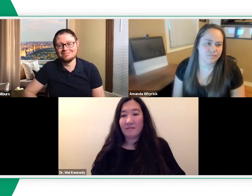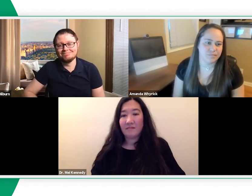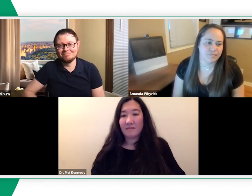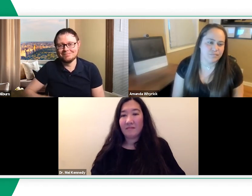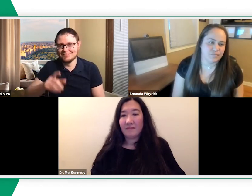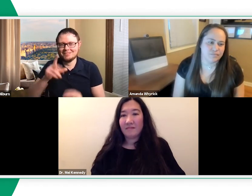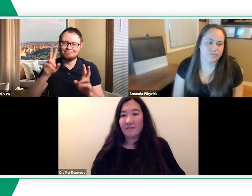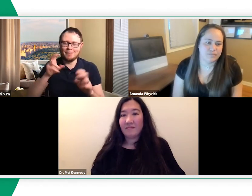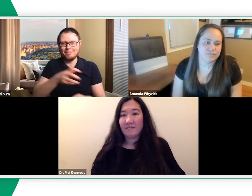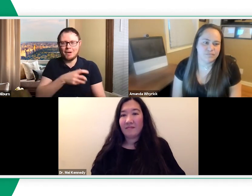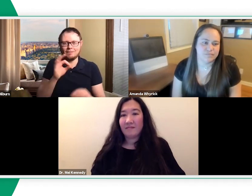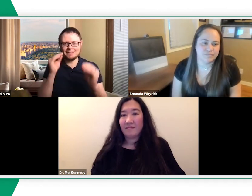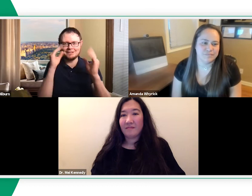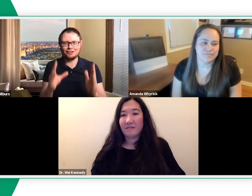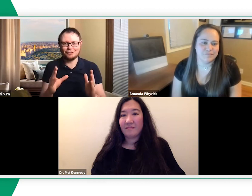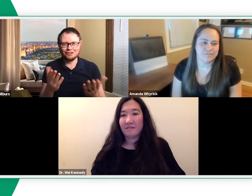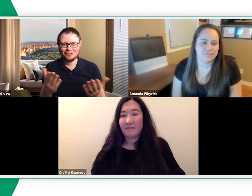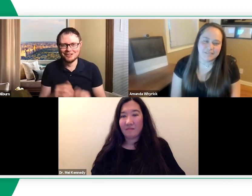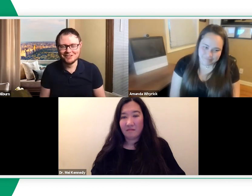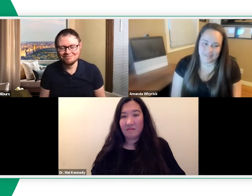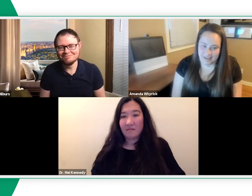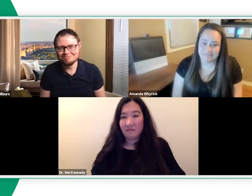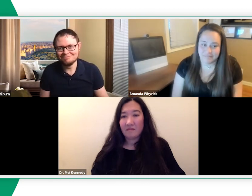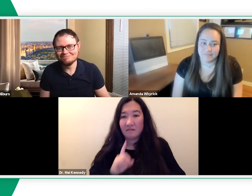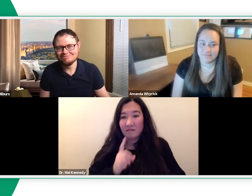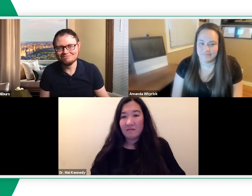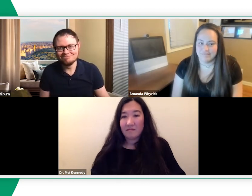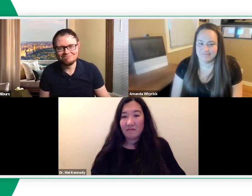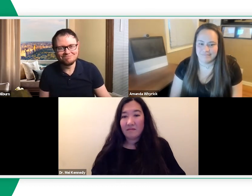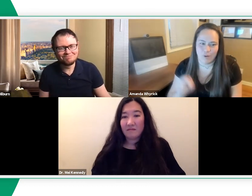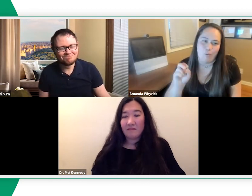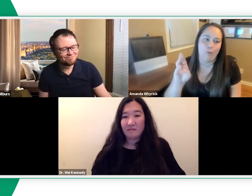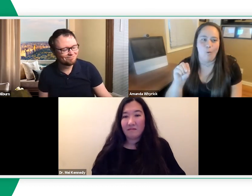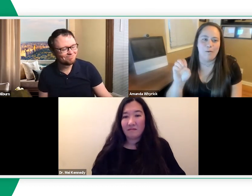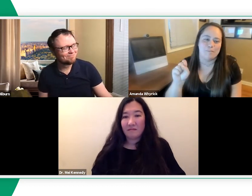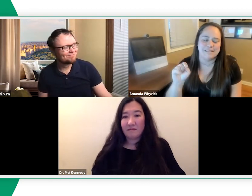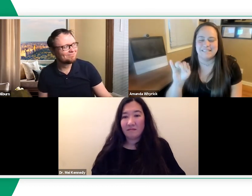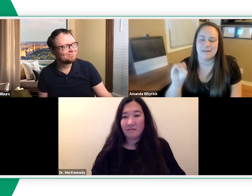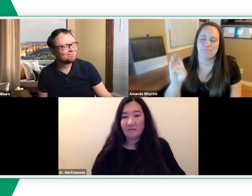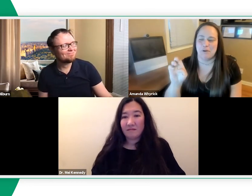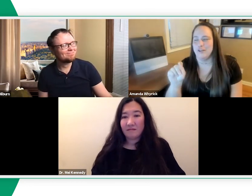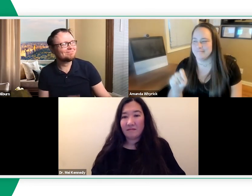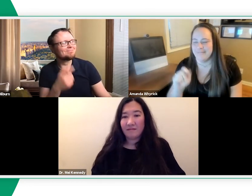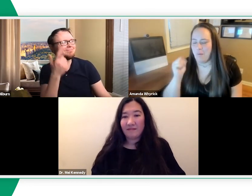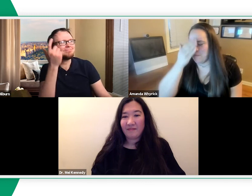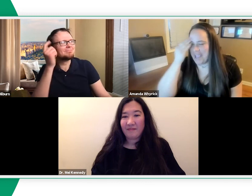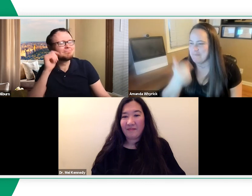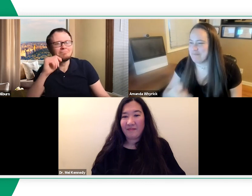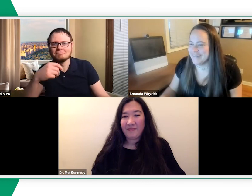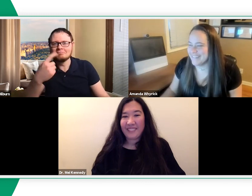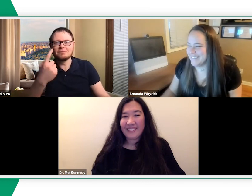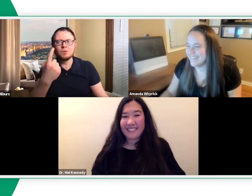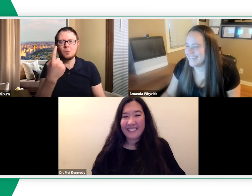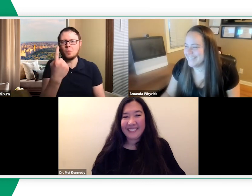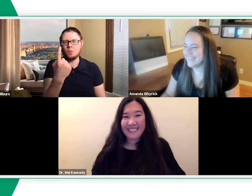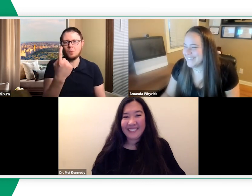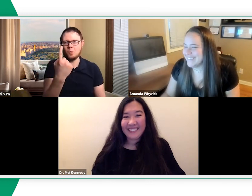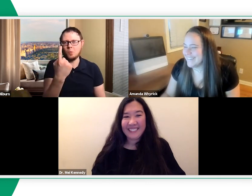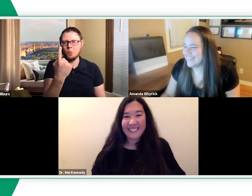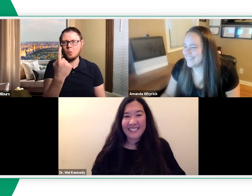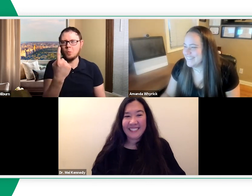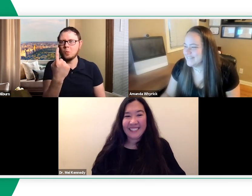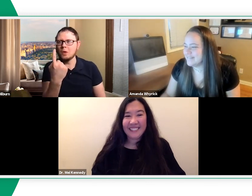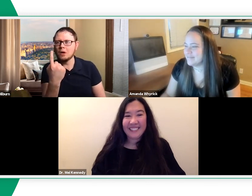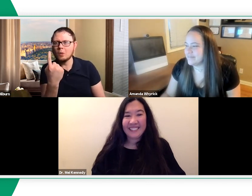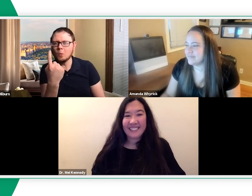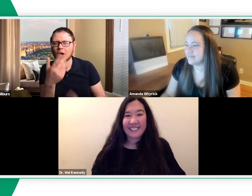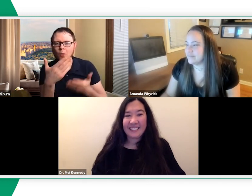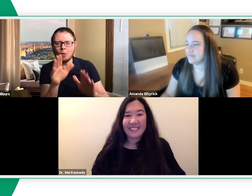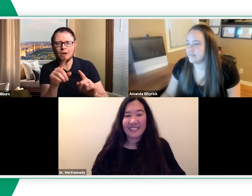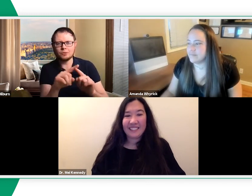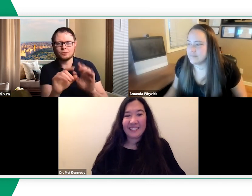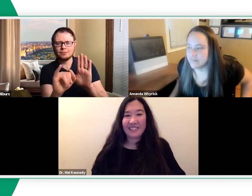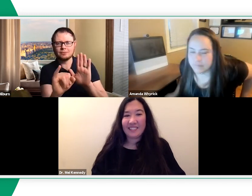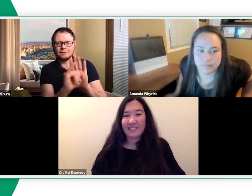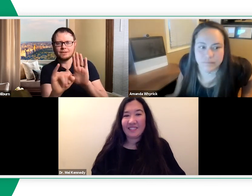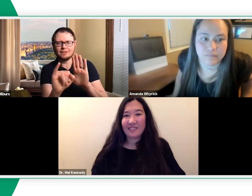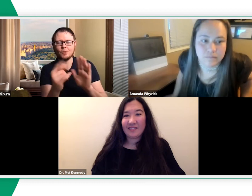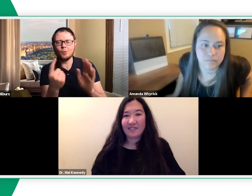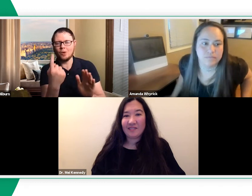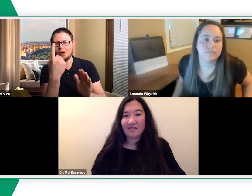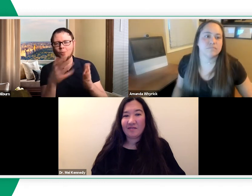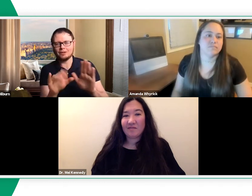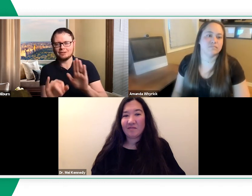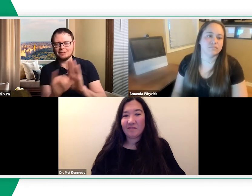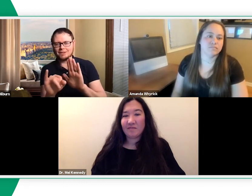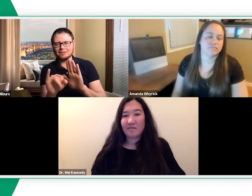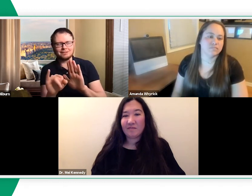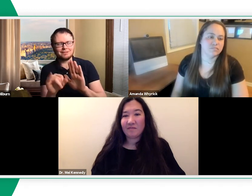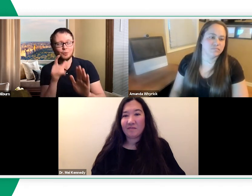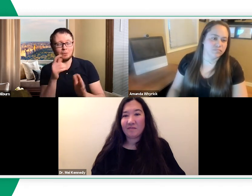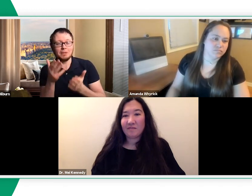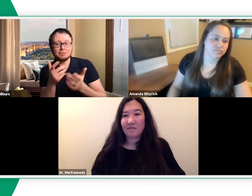The power of teachers, right? >>AMANDA WHYRICK: Yeah. Norm Stimbert. I won’t